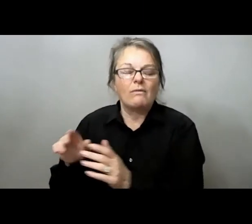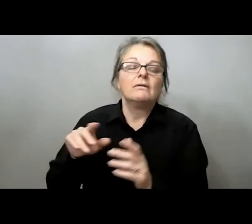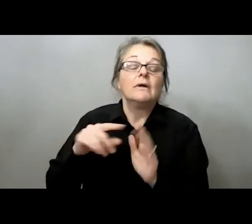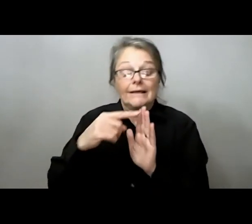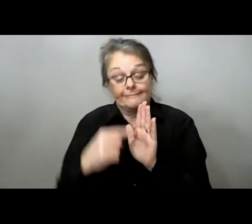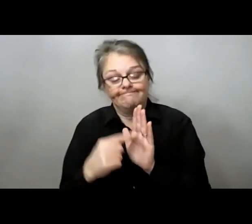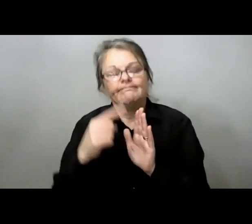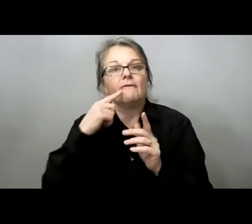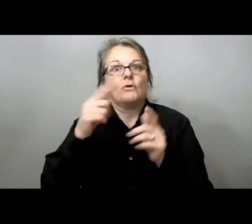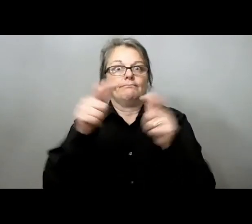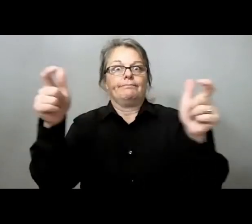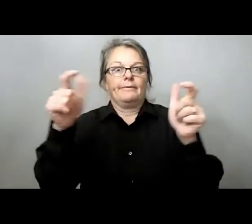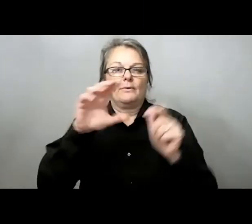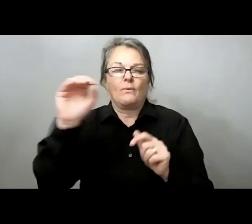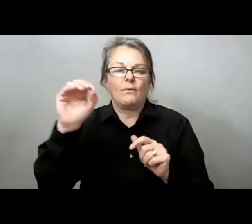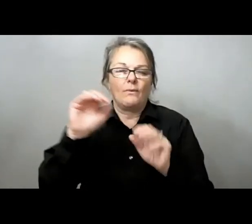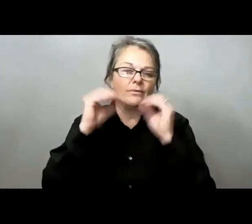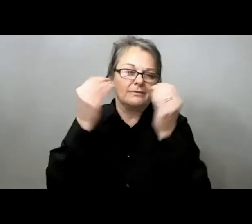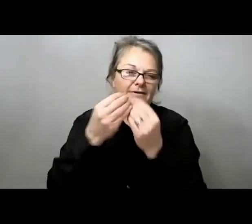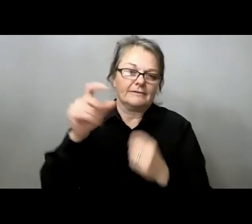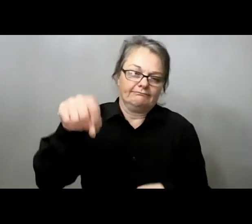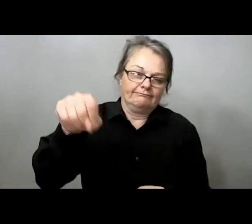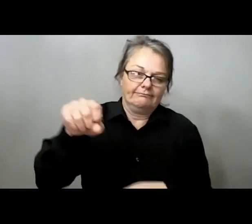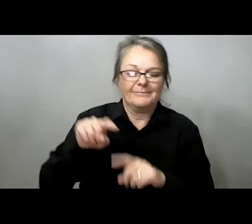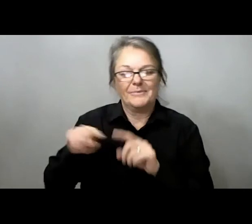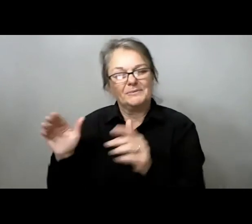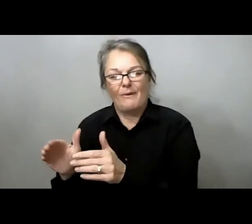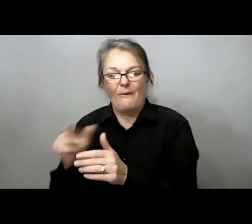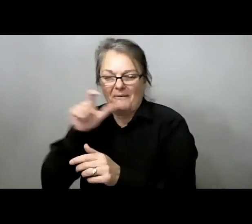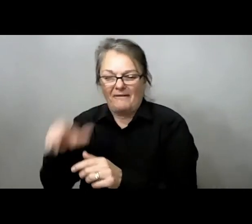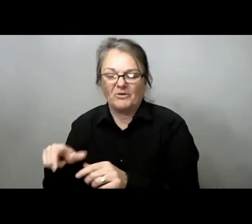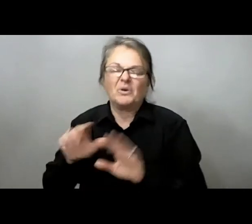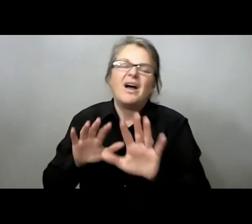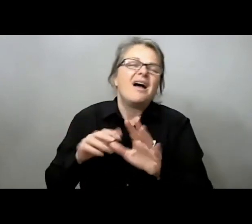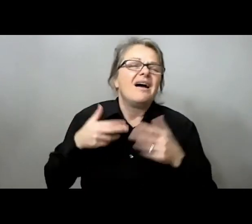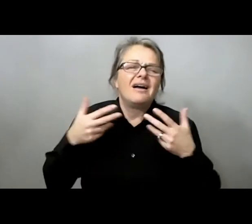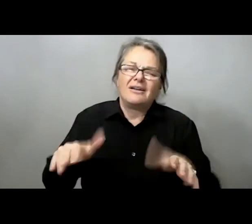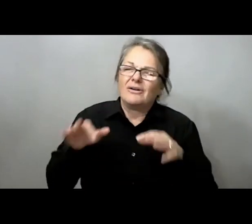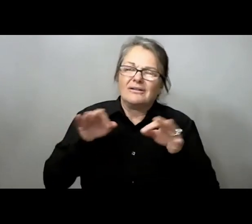ORGANIZATIONS. AND I DON'T WANT TO GET INTO TOO MUCH DETAIL ABOUT THAT BECAUSE IT BECOMES